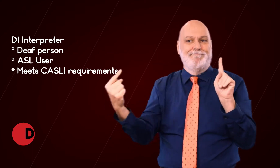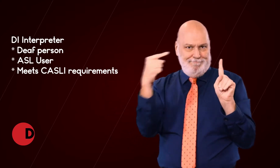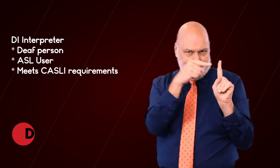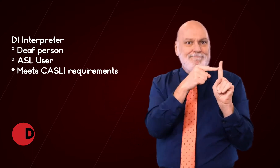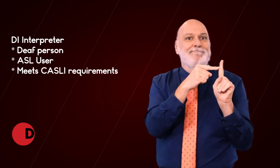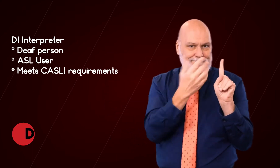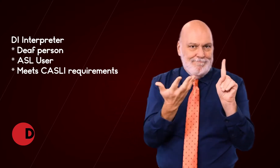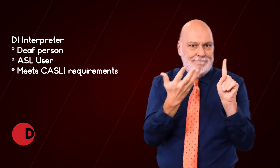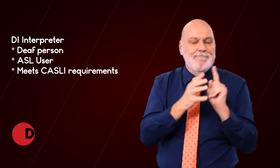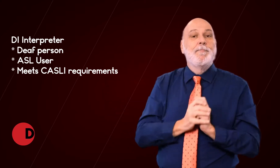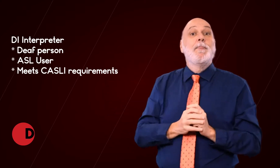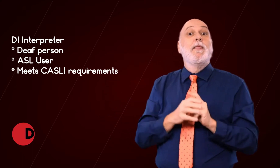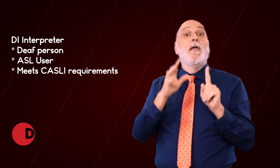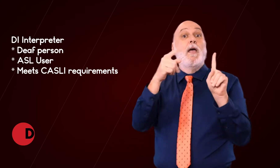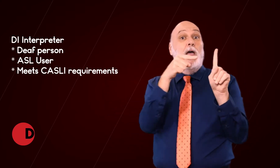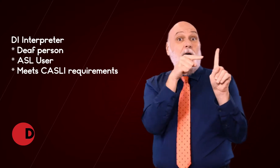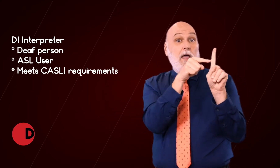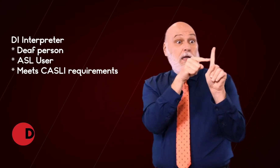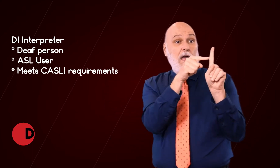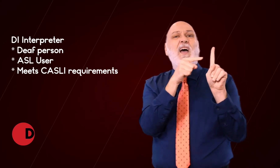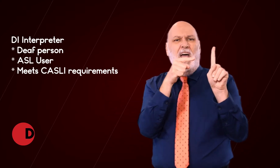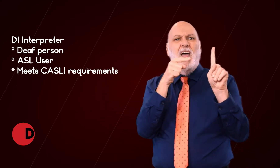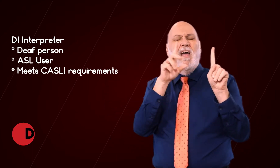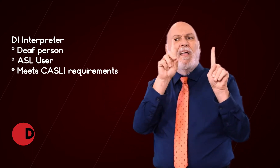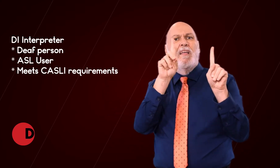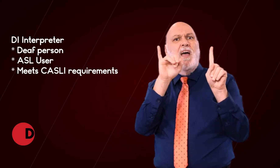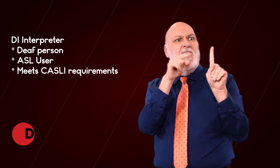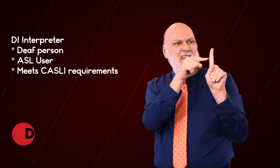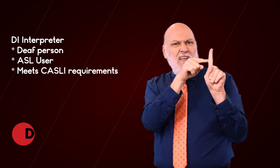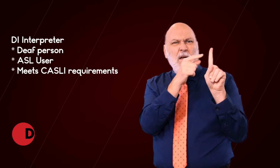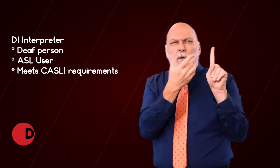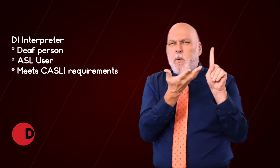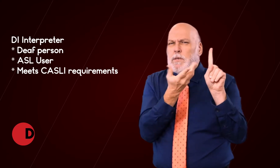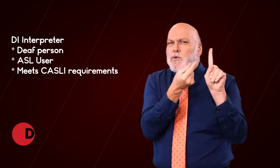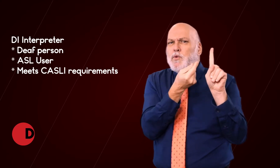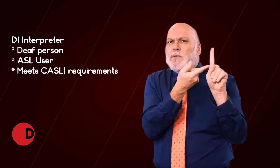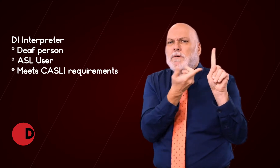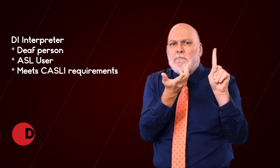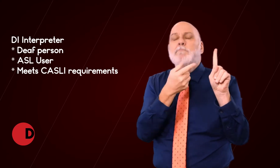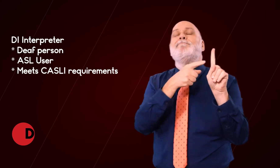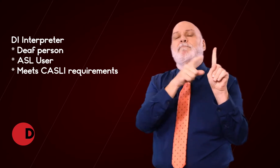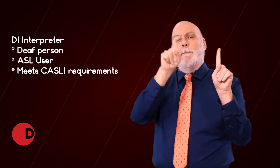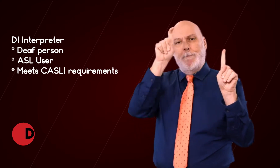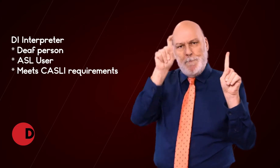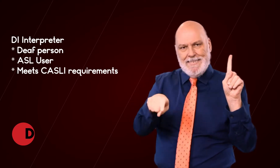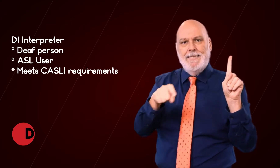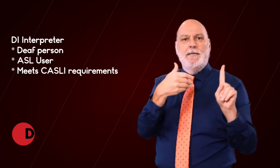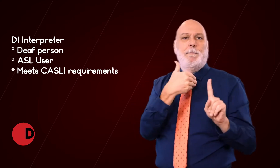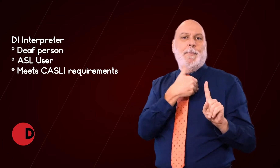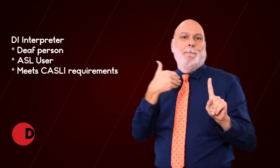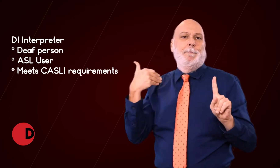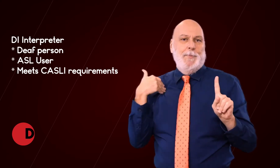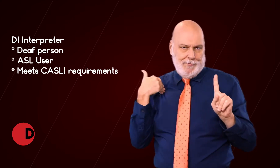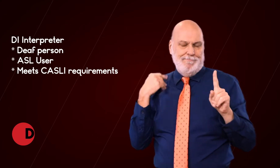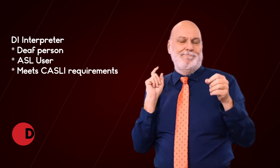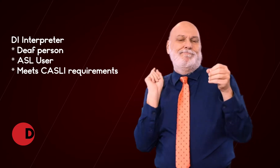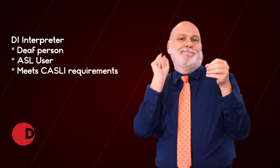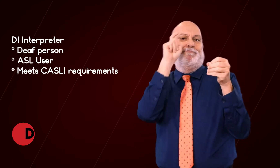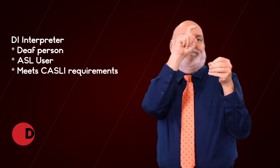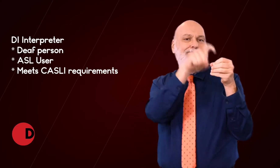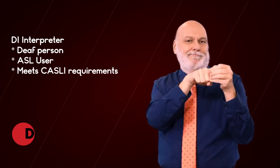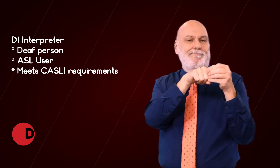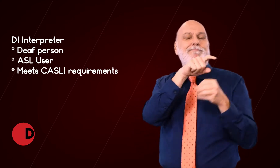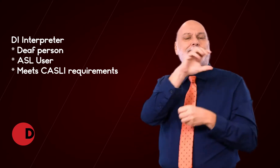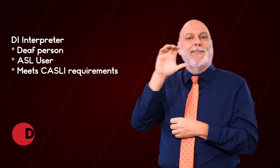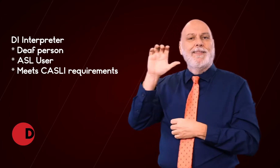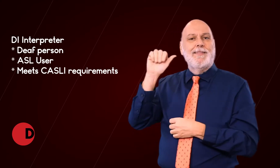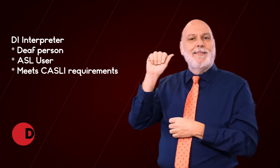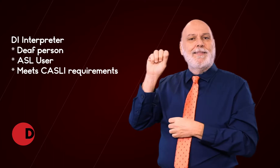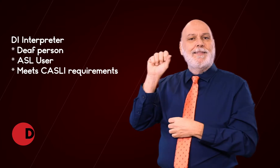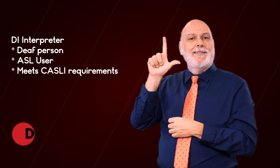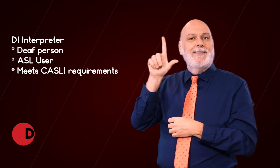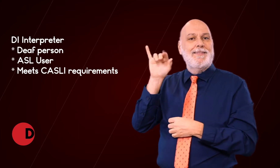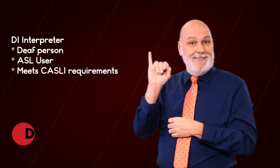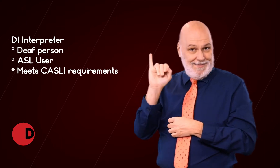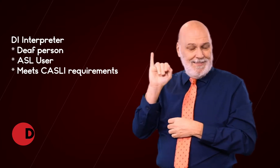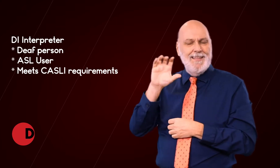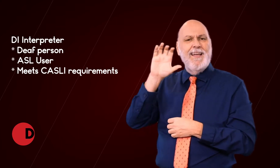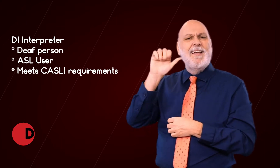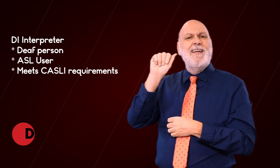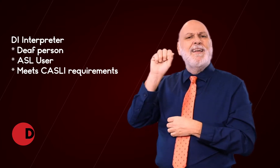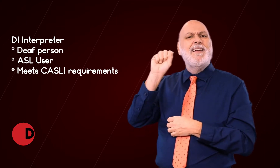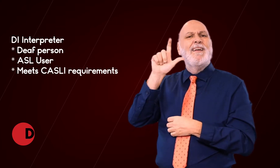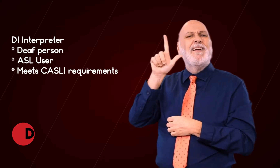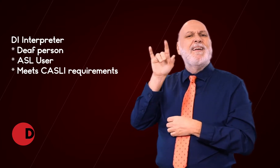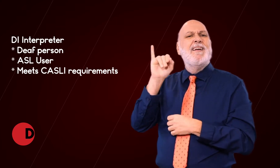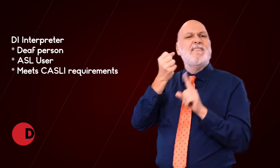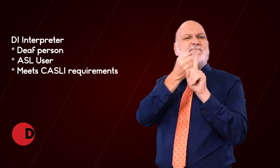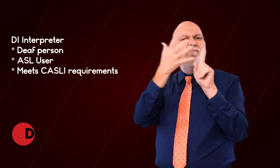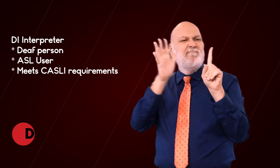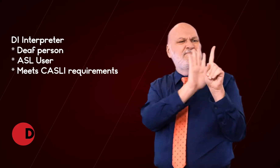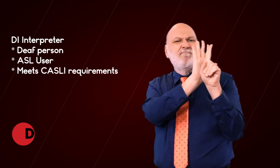specific requirements to become a CASLI Deaf Interpreter member.